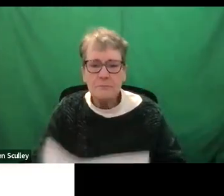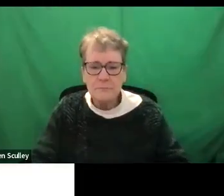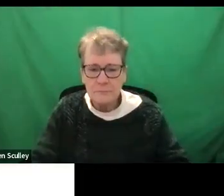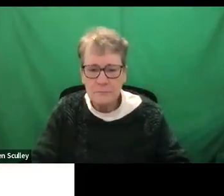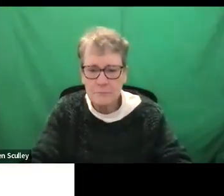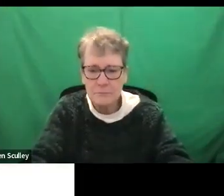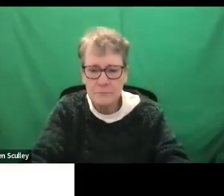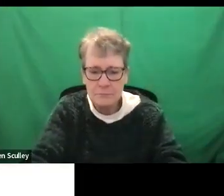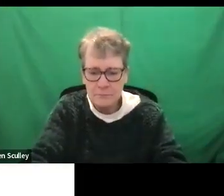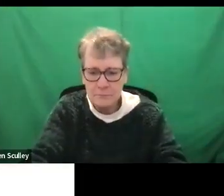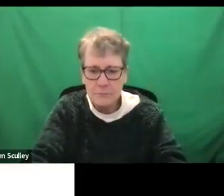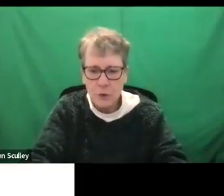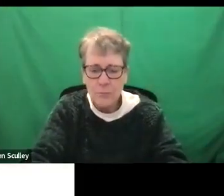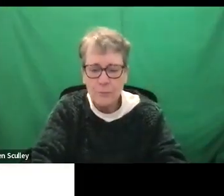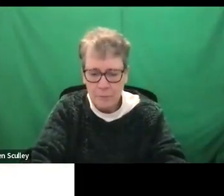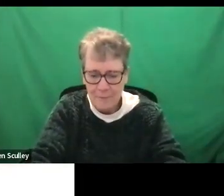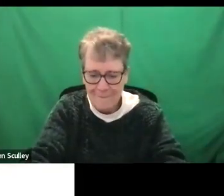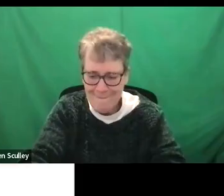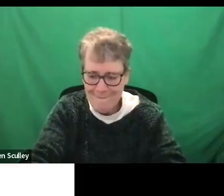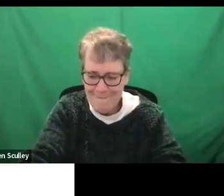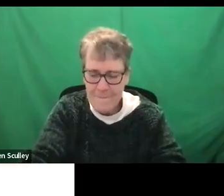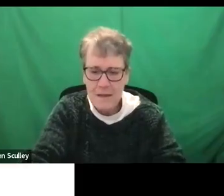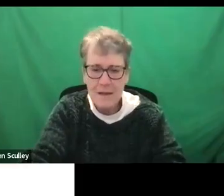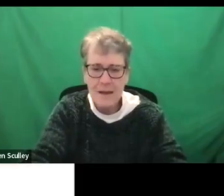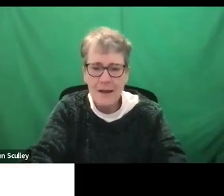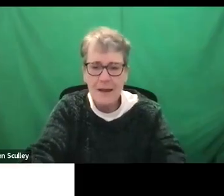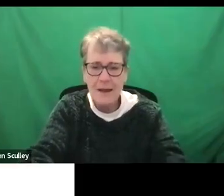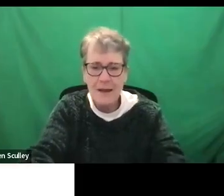And so the social workers act as advocates, educators, and relation supports.